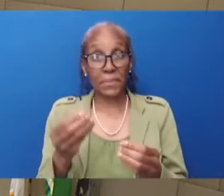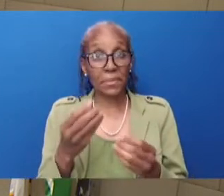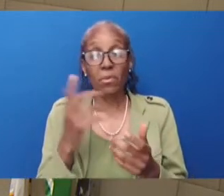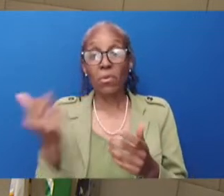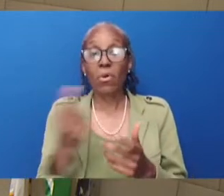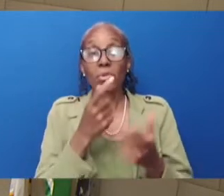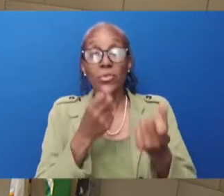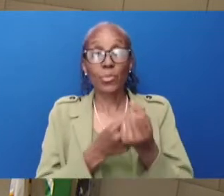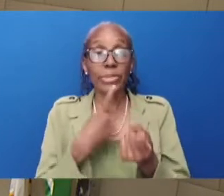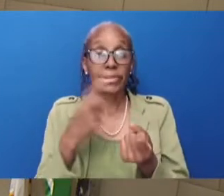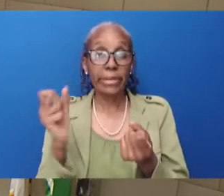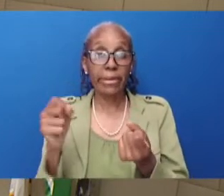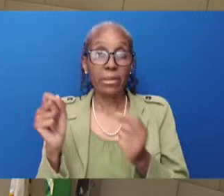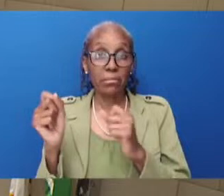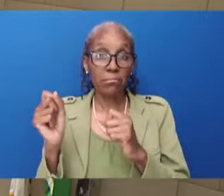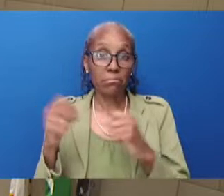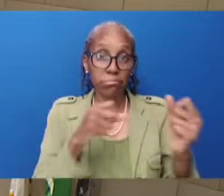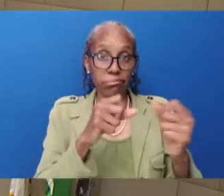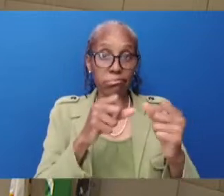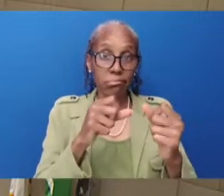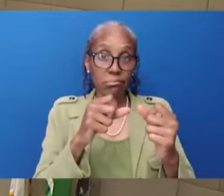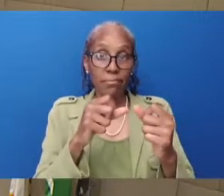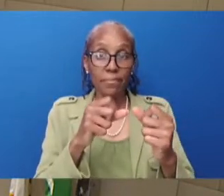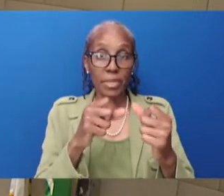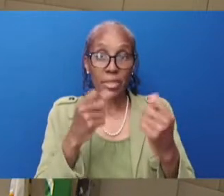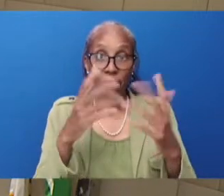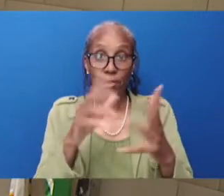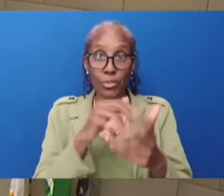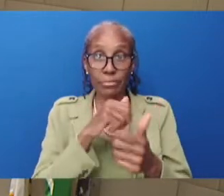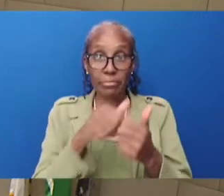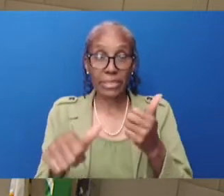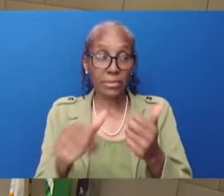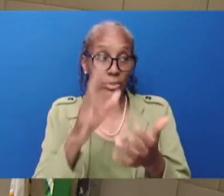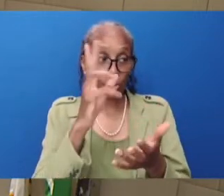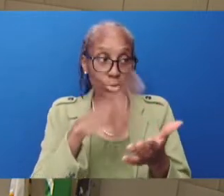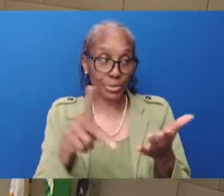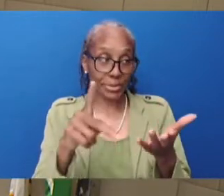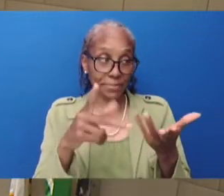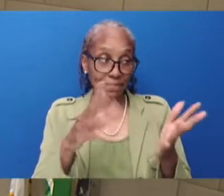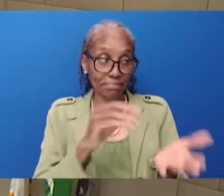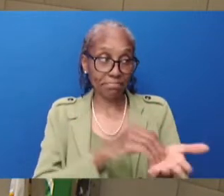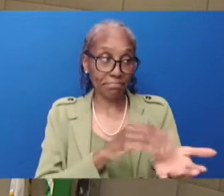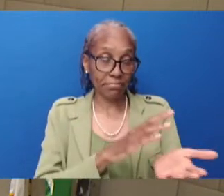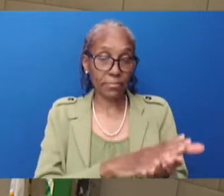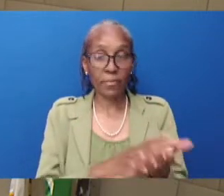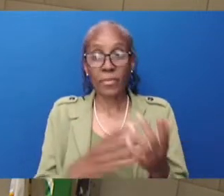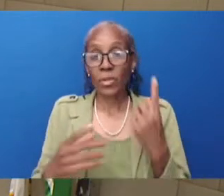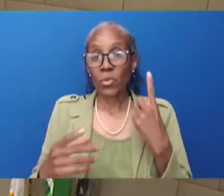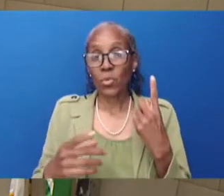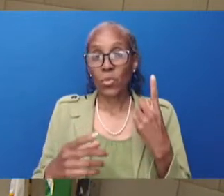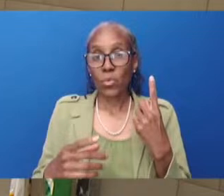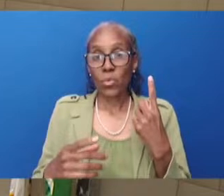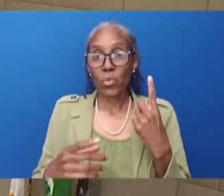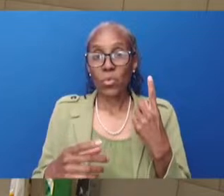ANY UNREADINESS? HEARING NONE, ALL IN FAVOR, SAY